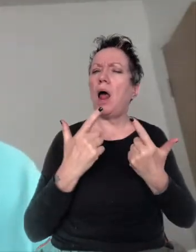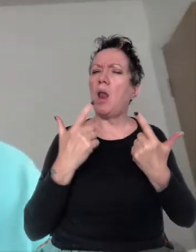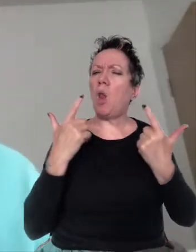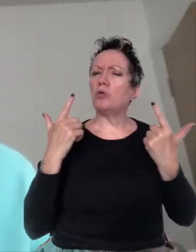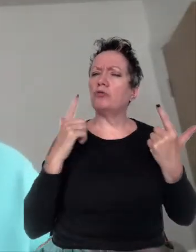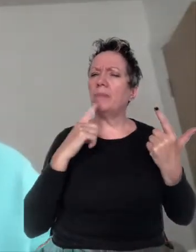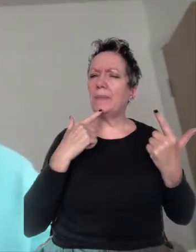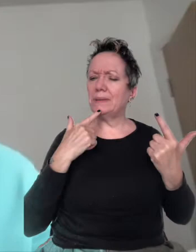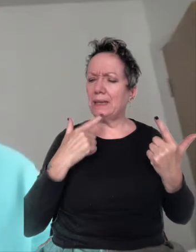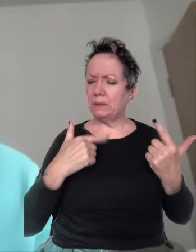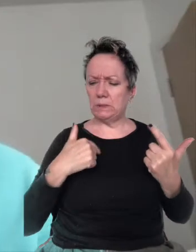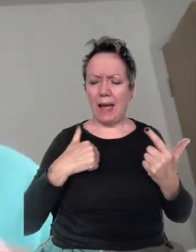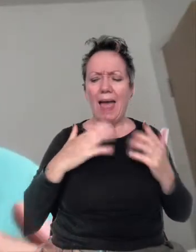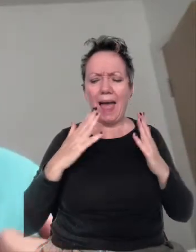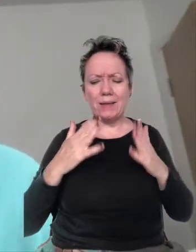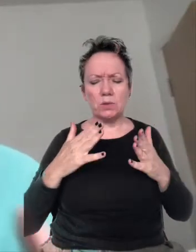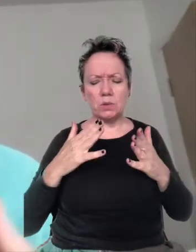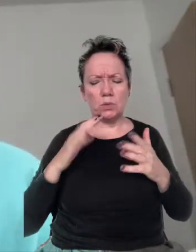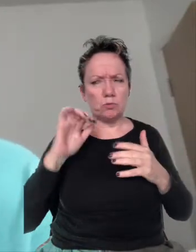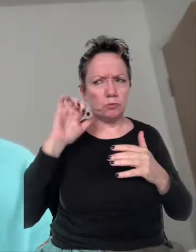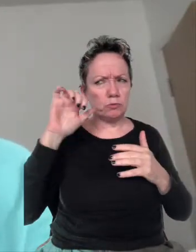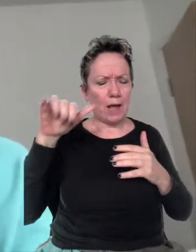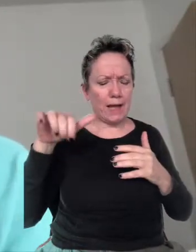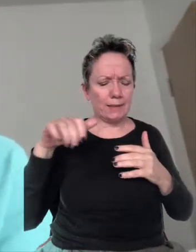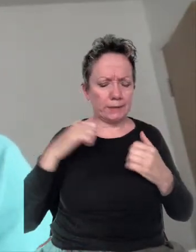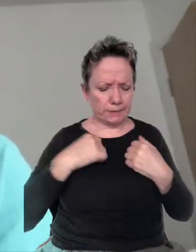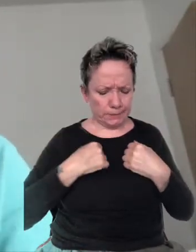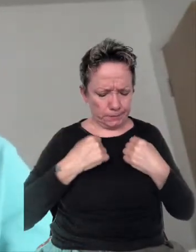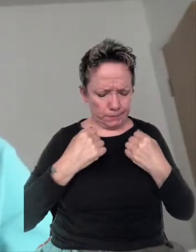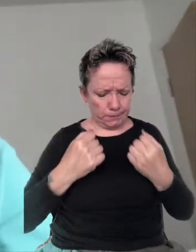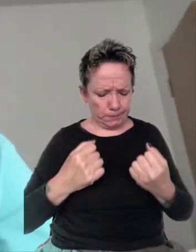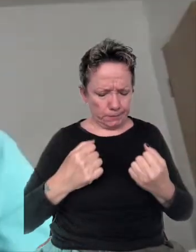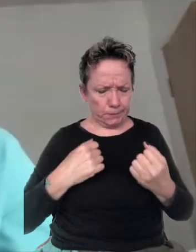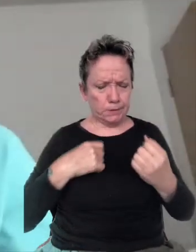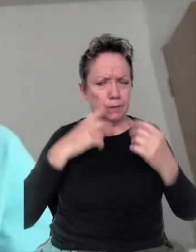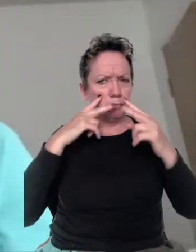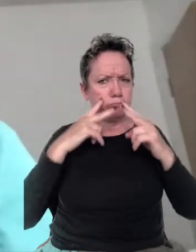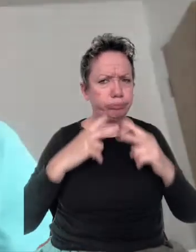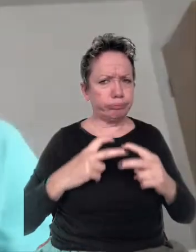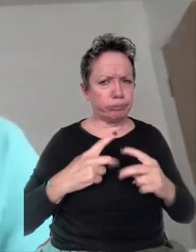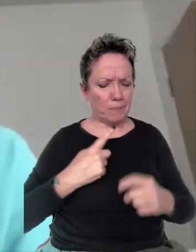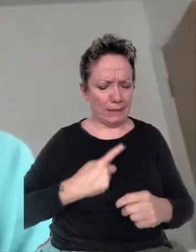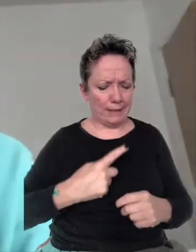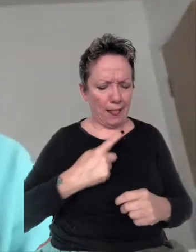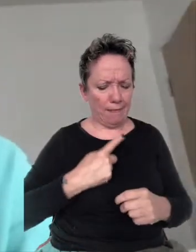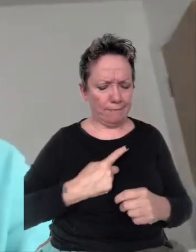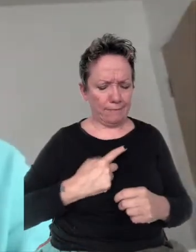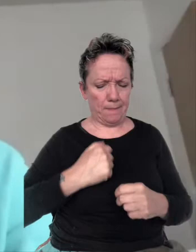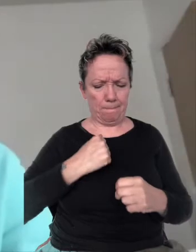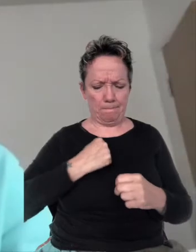We look at their own practice. We look at their own thoughts, their beliefs, their, um, who they are, how they reacted to certain things.